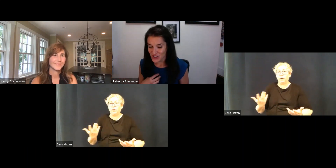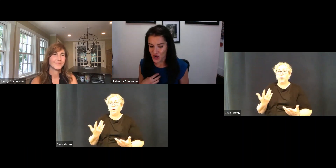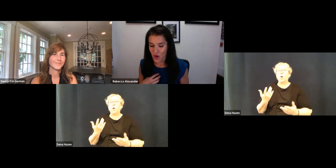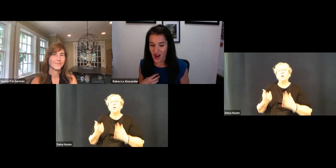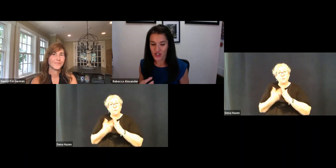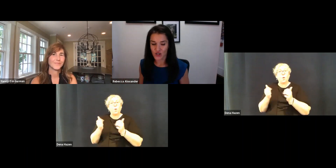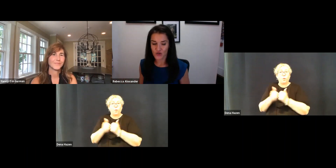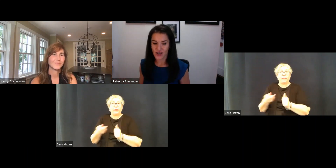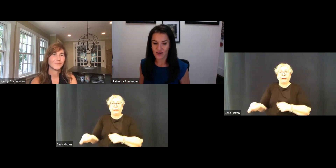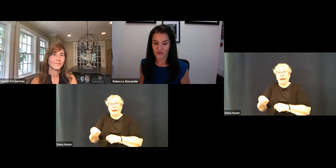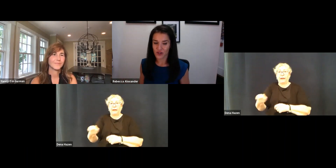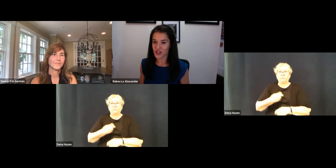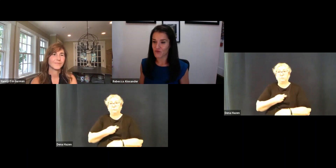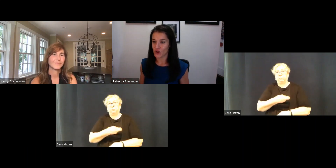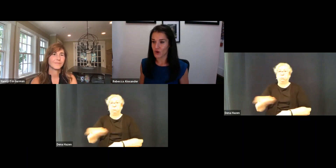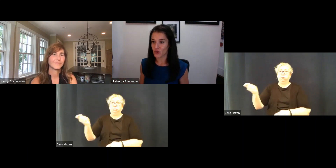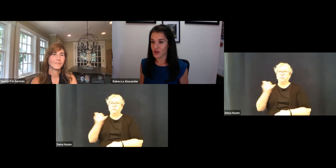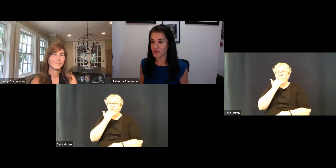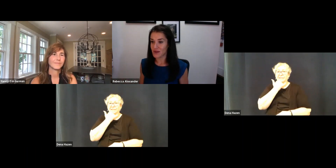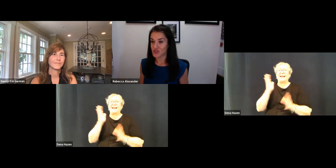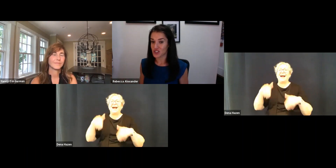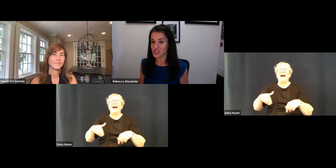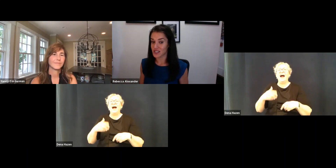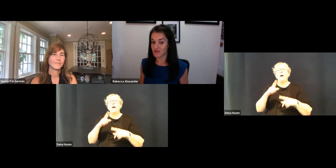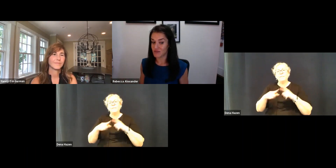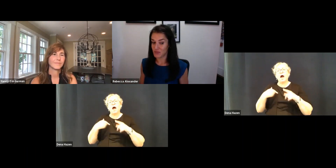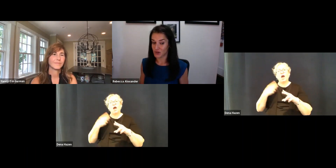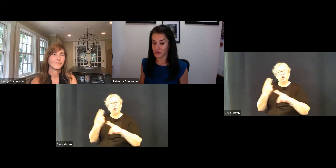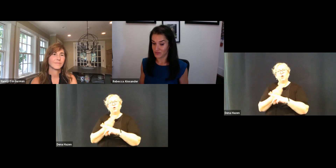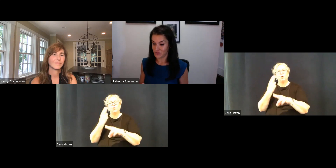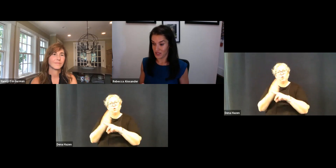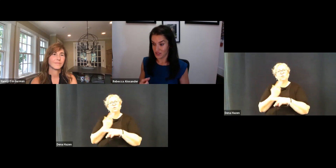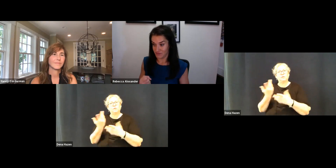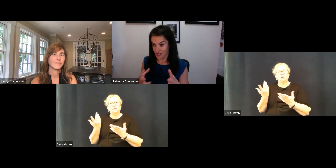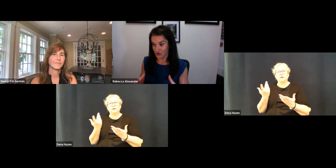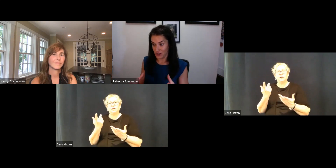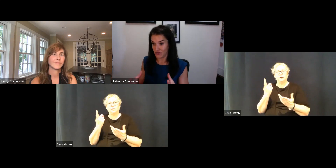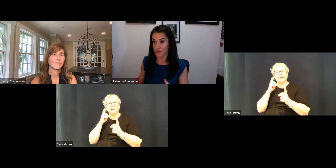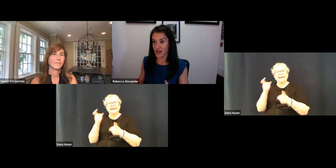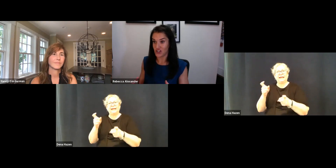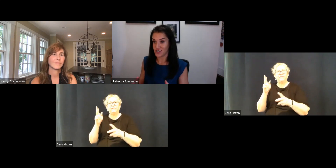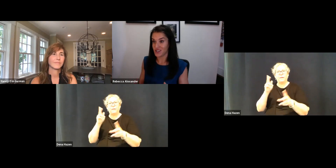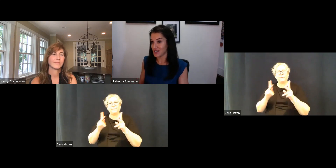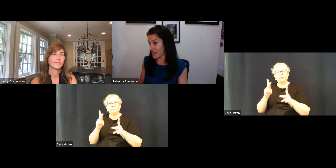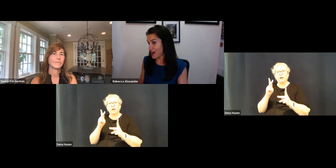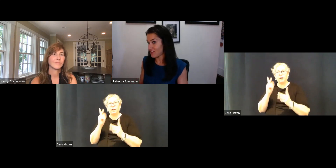So I use it first and foremost sometimes just to give people the information to get out